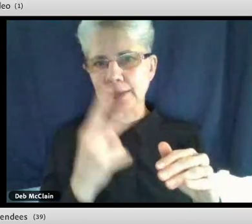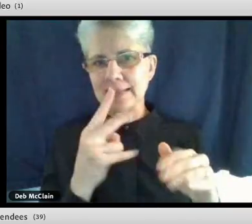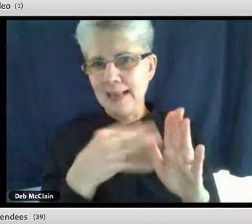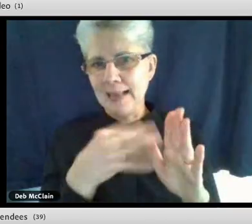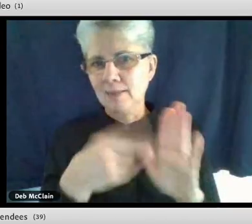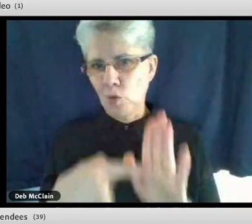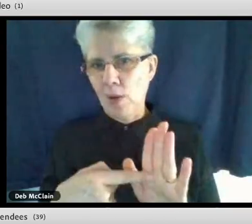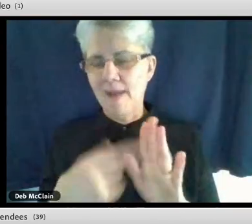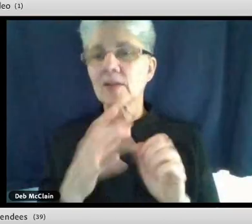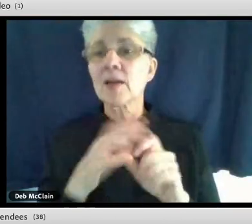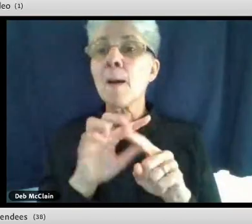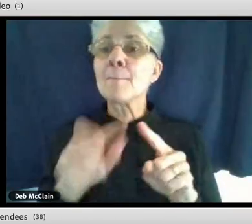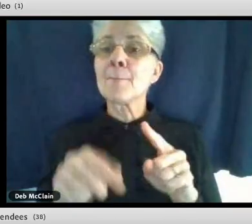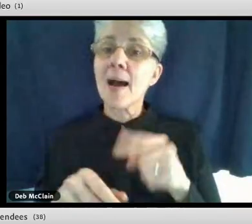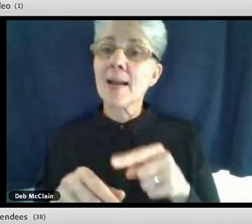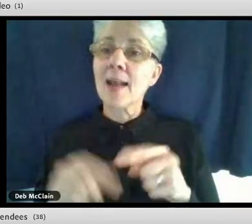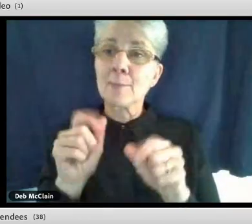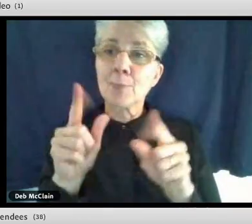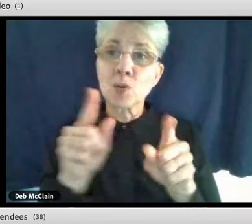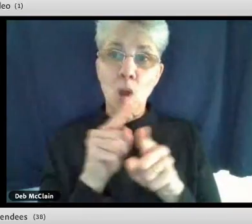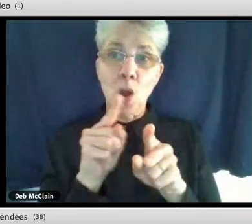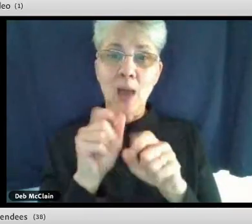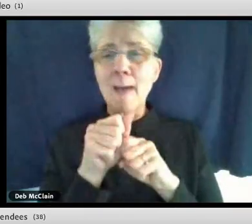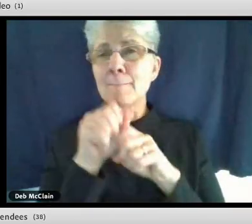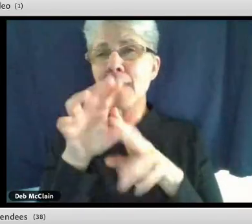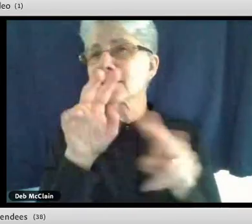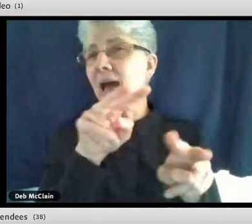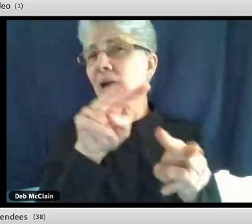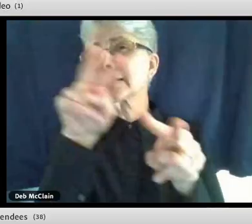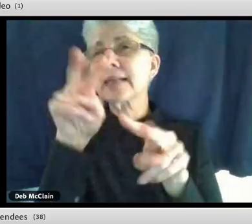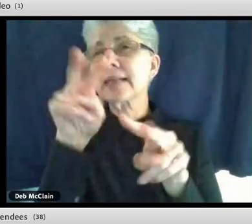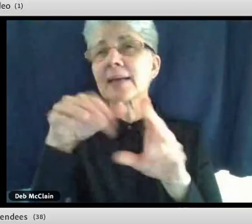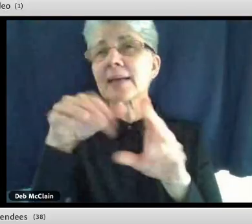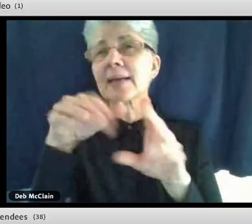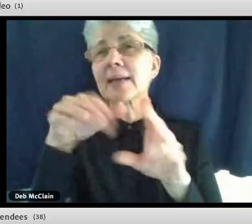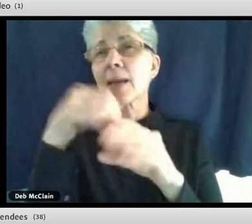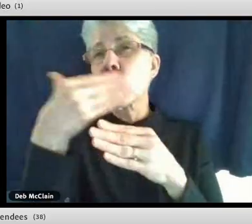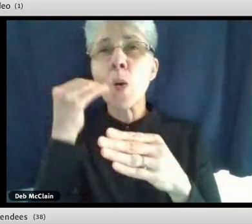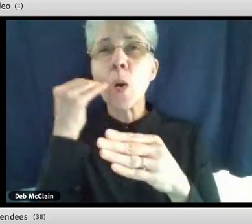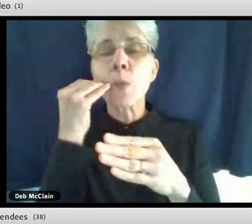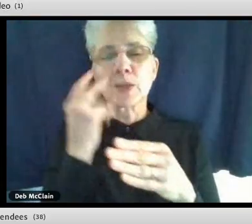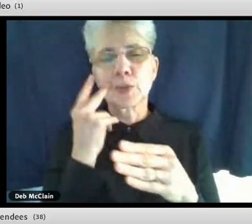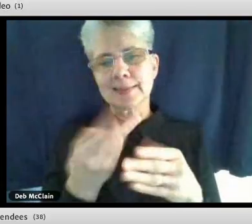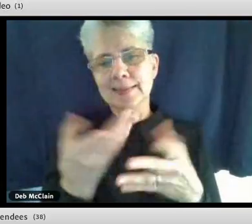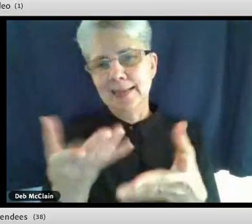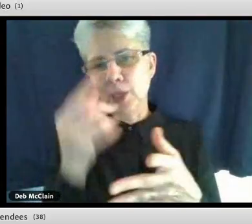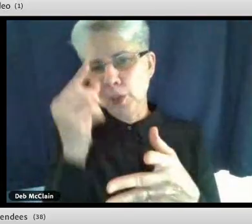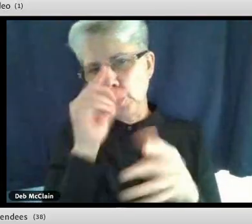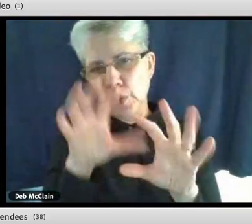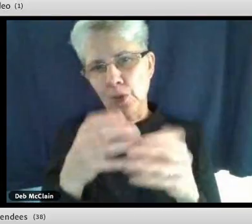You can see precipitation on the graph here. However, I had posted that I had mountains in my view outside my window,